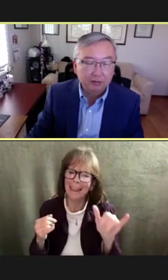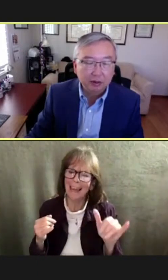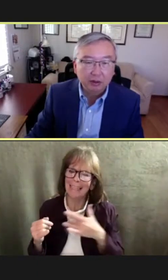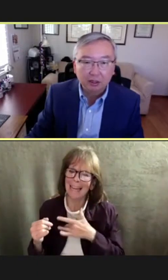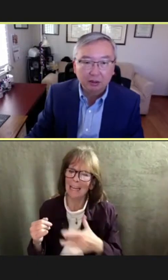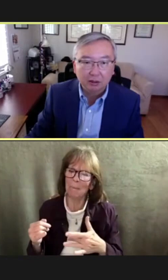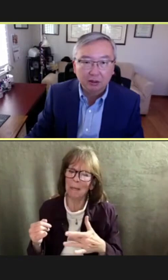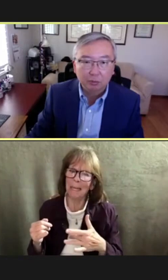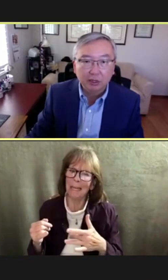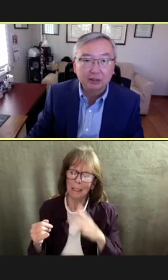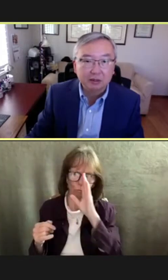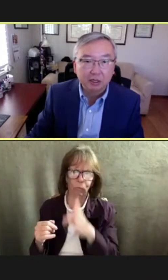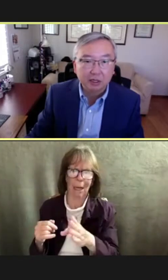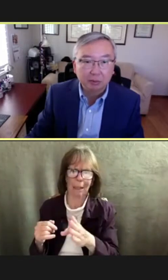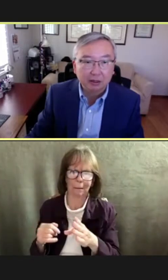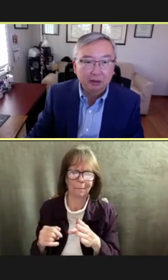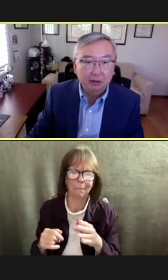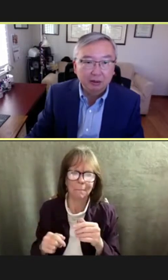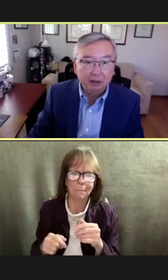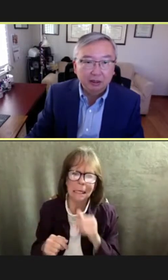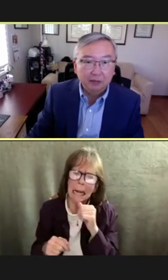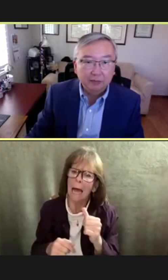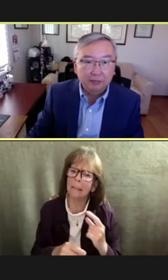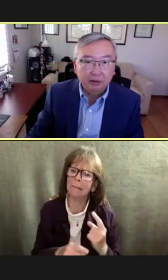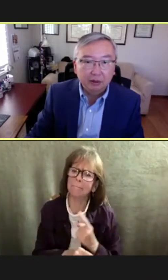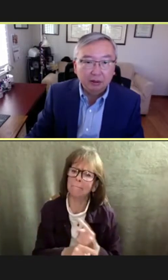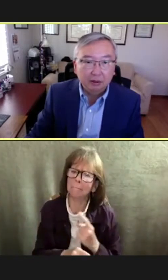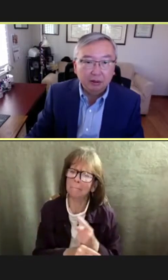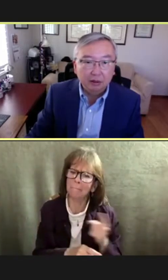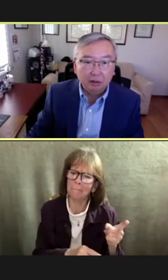direct, very blunt, maybe.